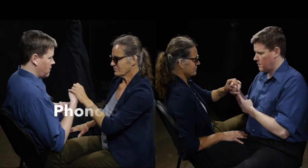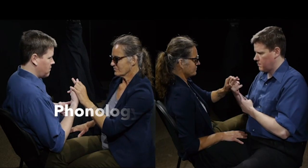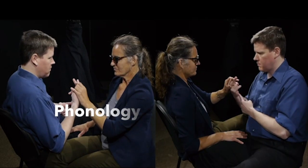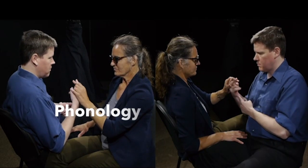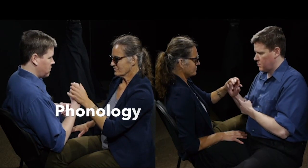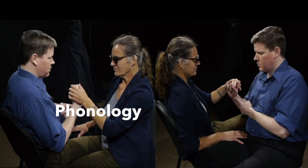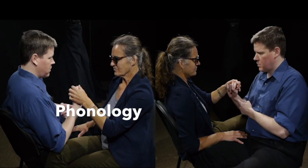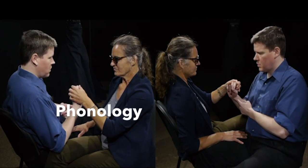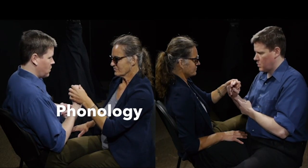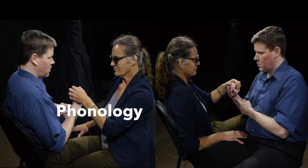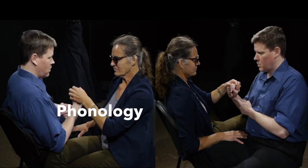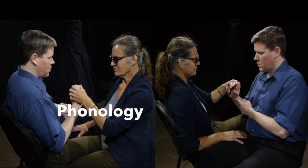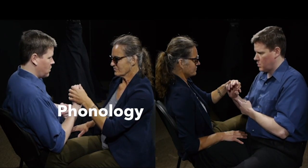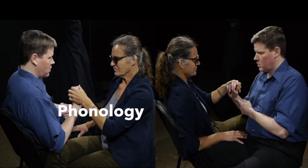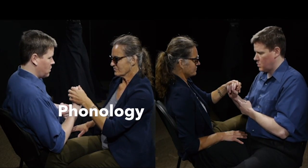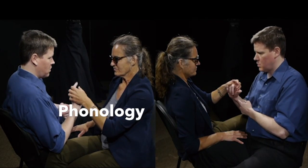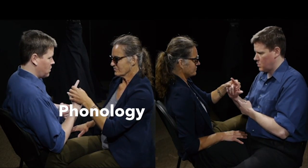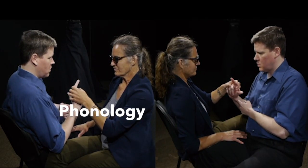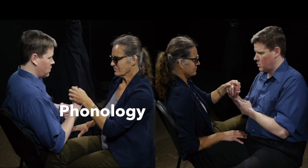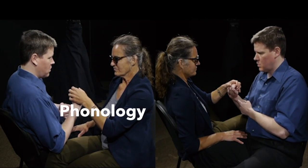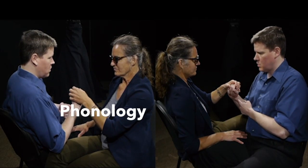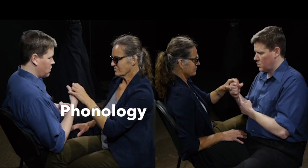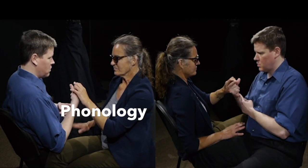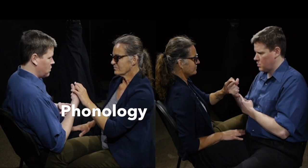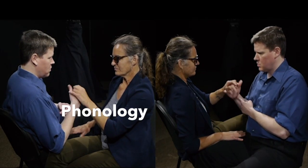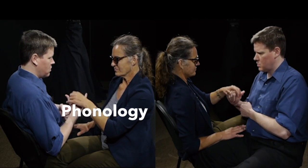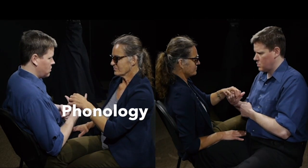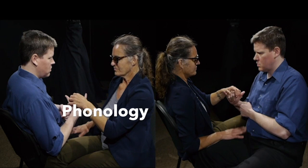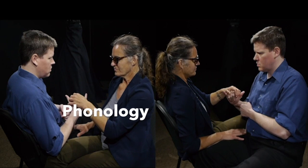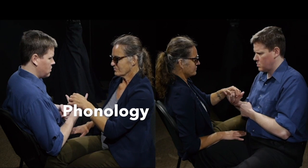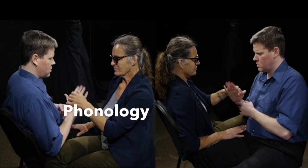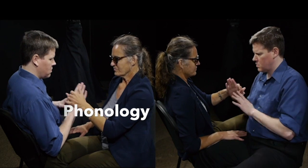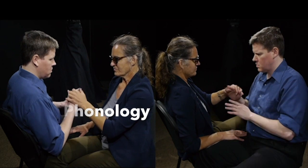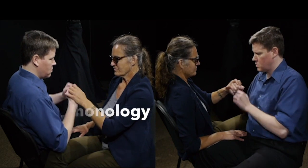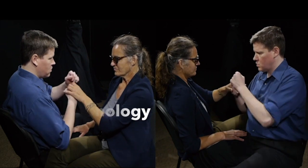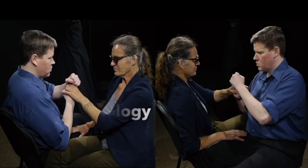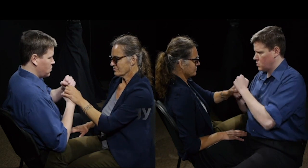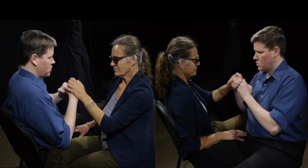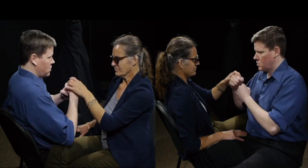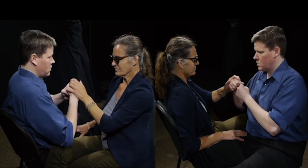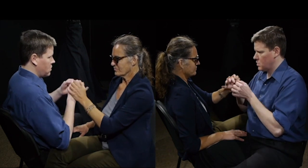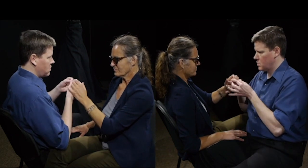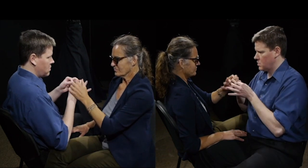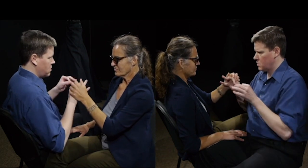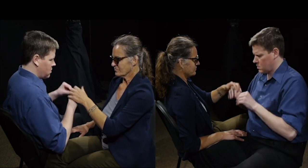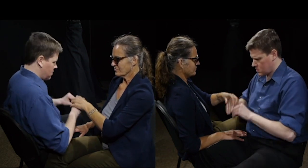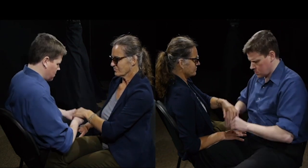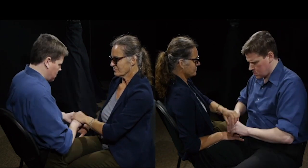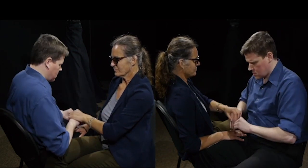The project we are reporting on today is an analysis of the emerging phonological structure of Protactile language.